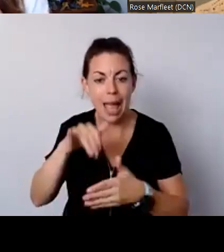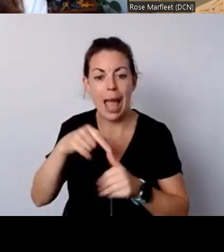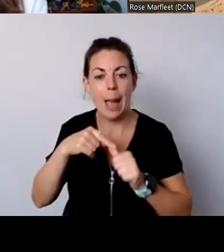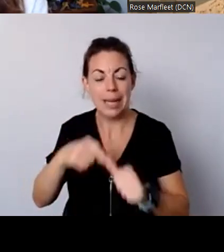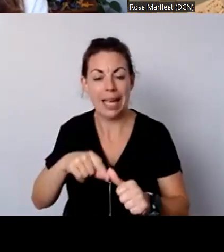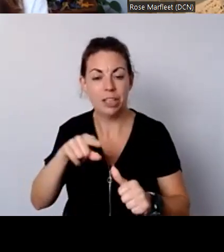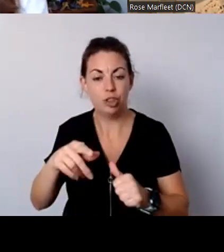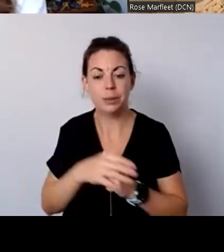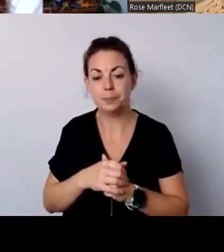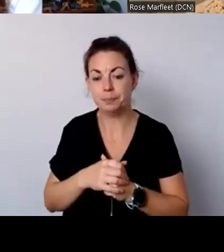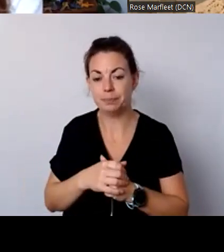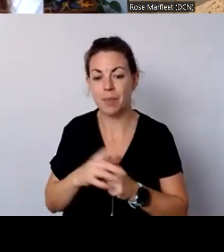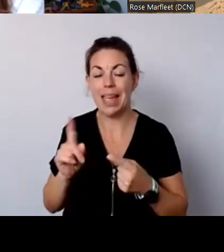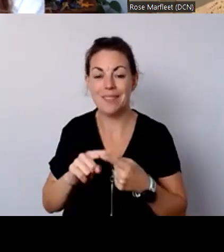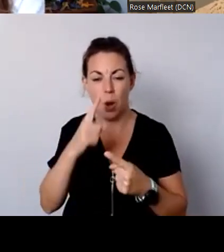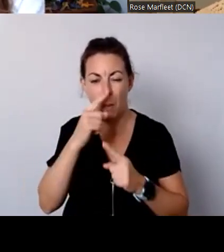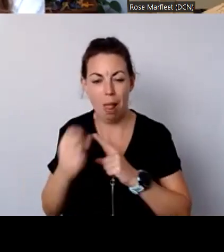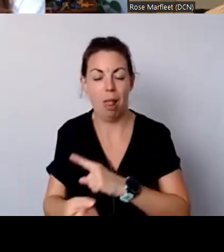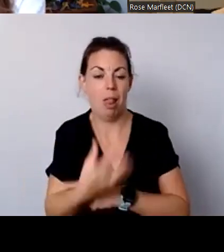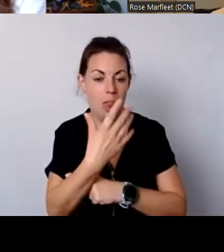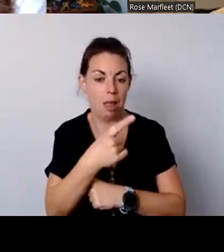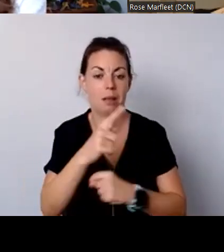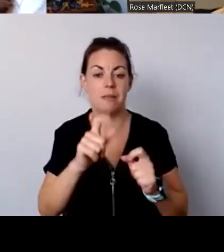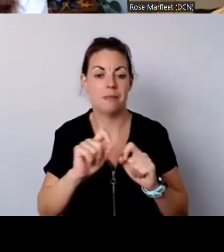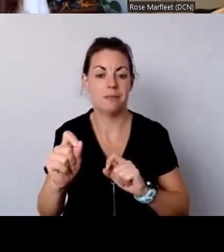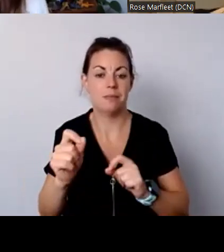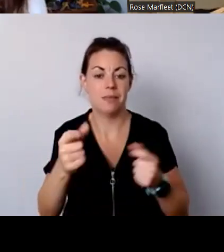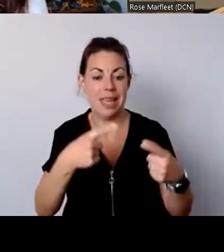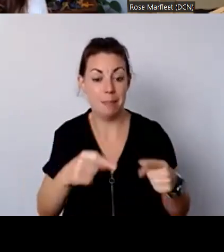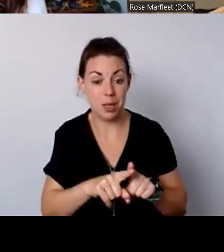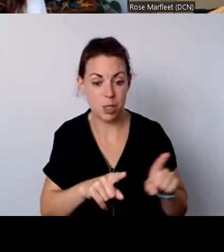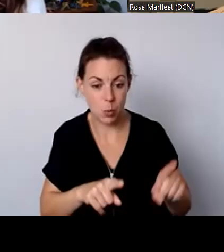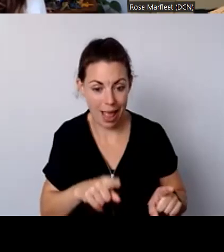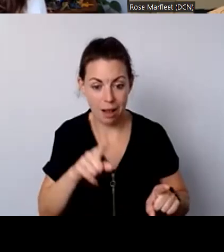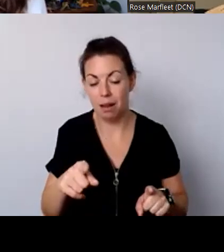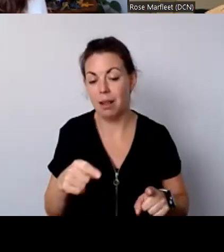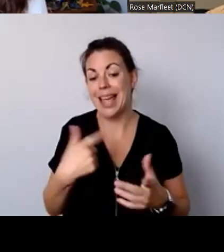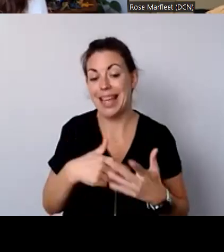You can reach out to them and they can provide as much support as you need in entering that in the same way